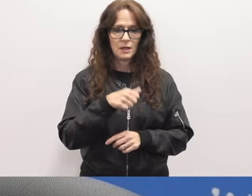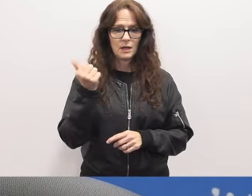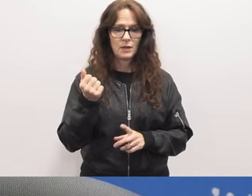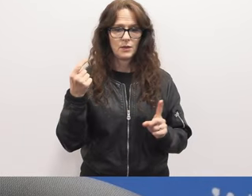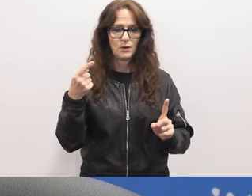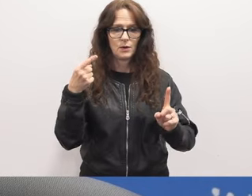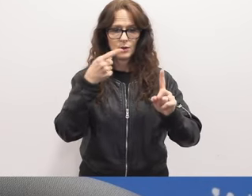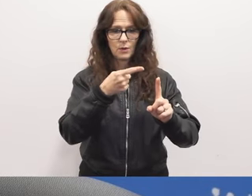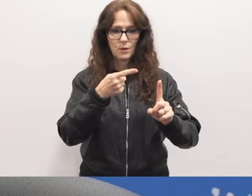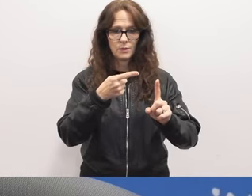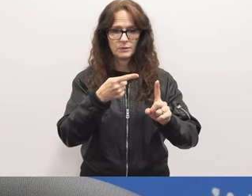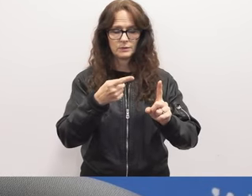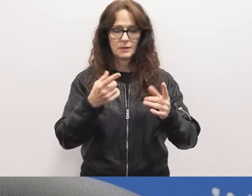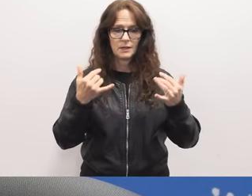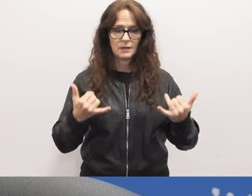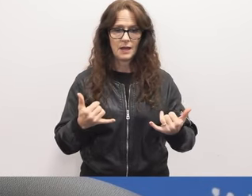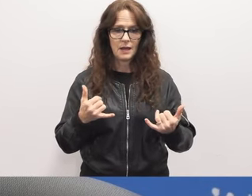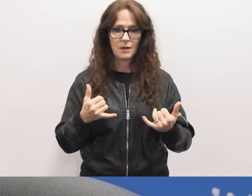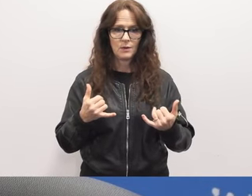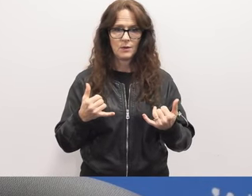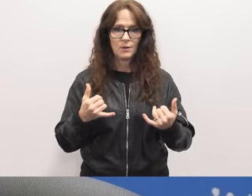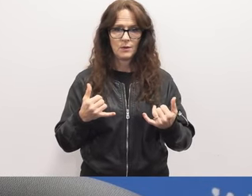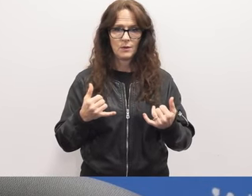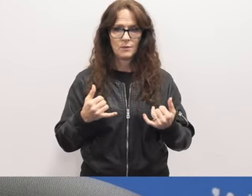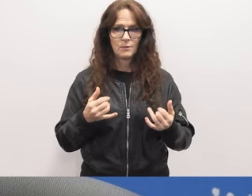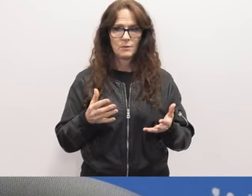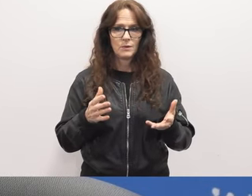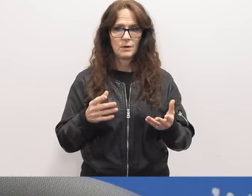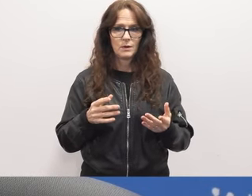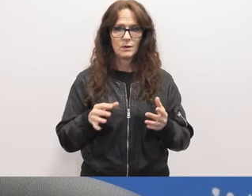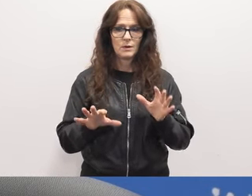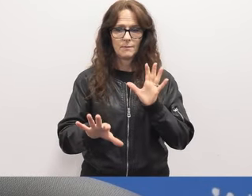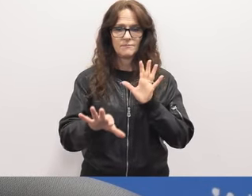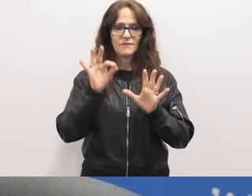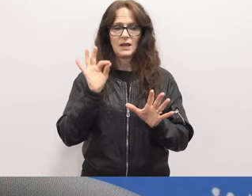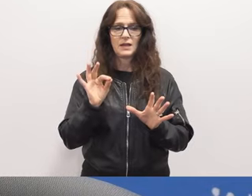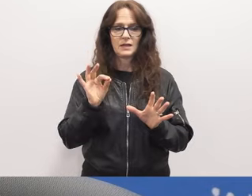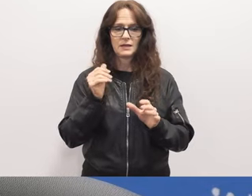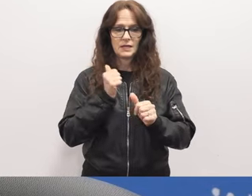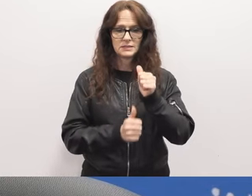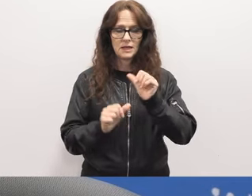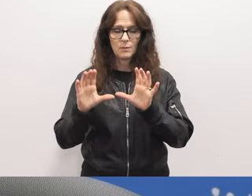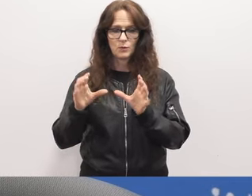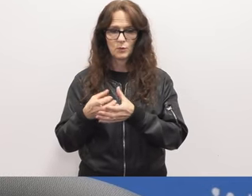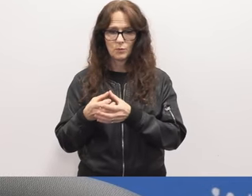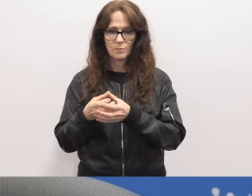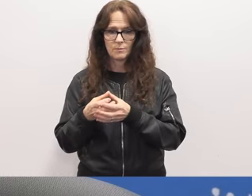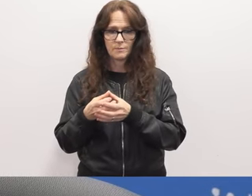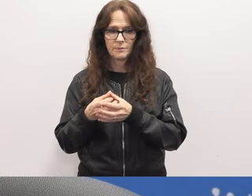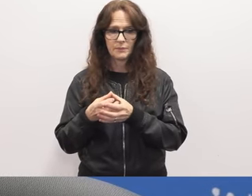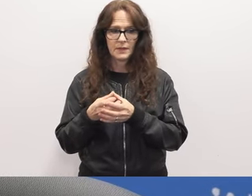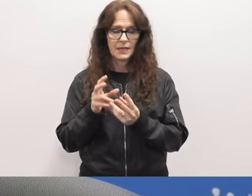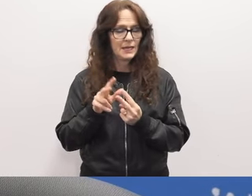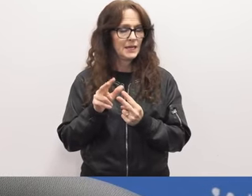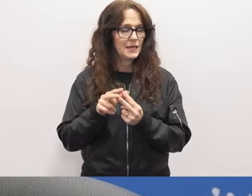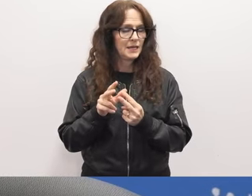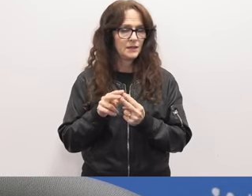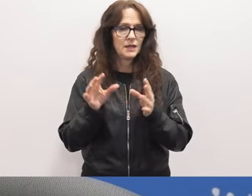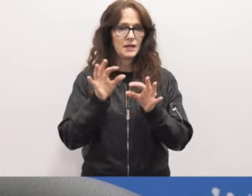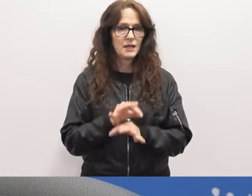because here we are calling out a specific subgroup and to me the context still is either significantly diminishing